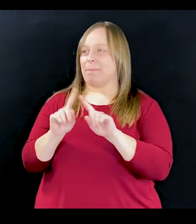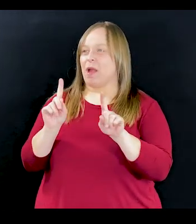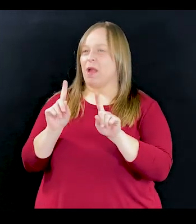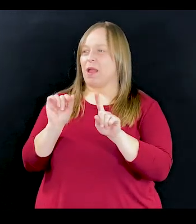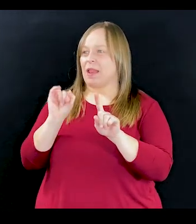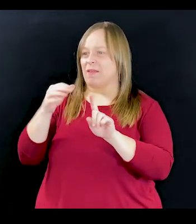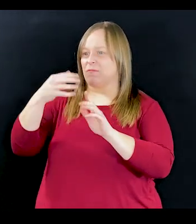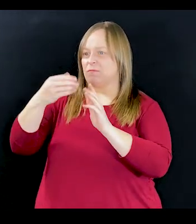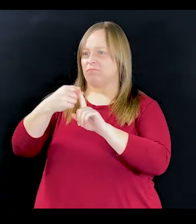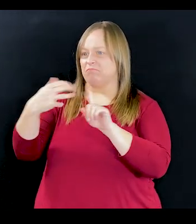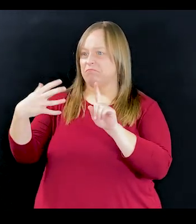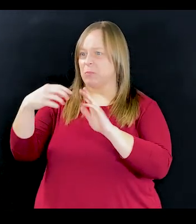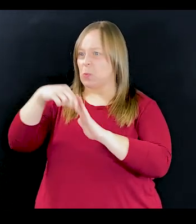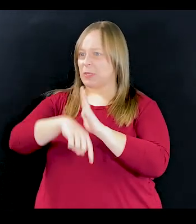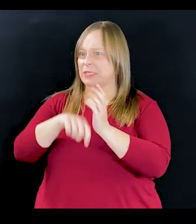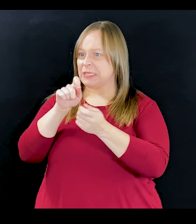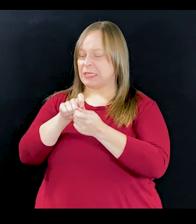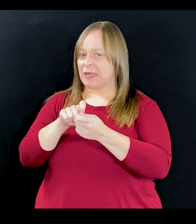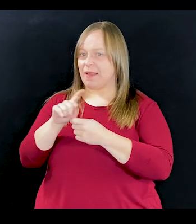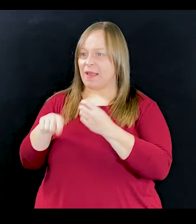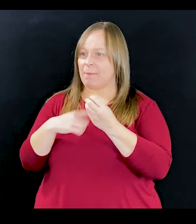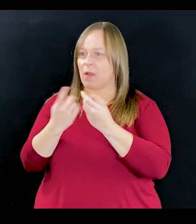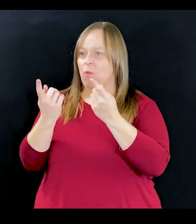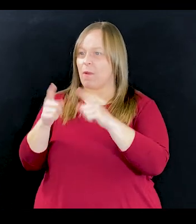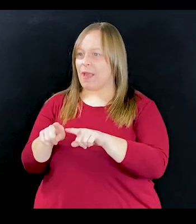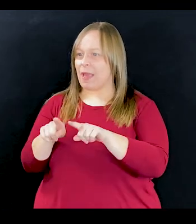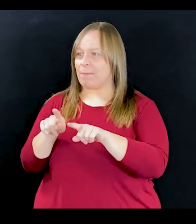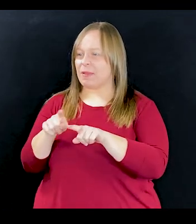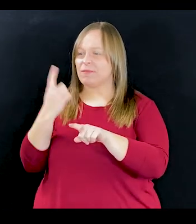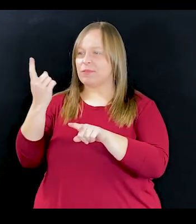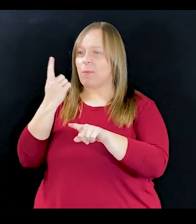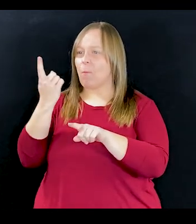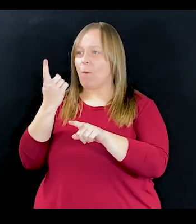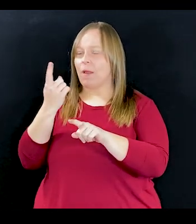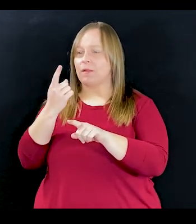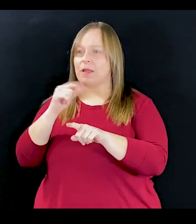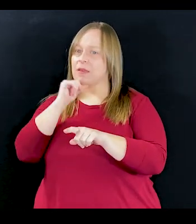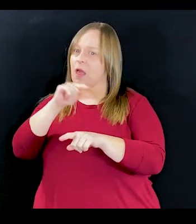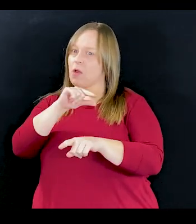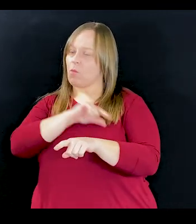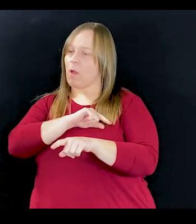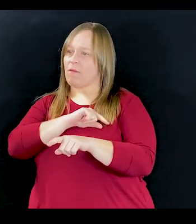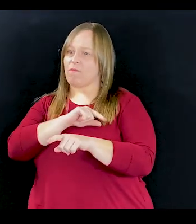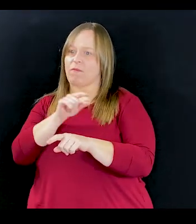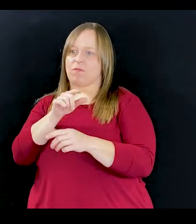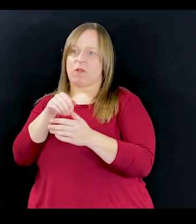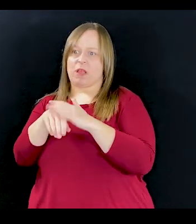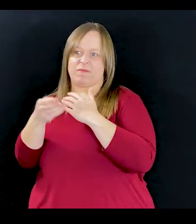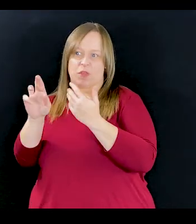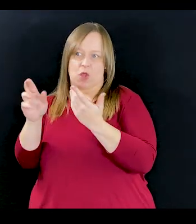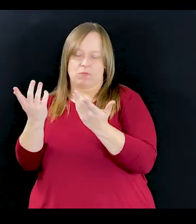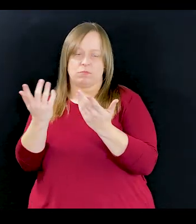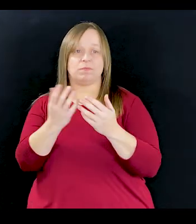but if you can go into a little bit more detail about what happens if someone is deemed ineligible for ACCES-VR?